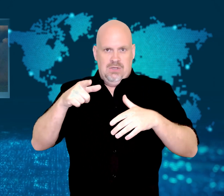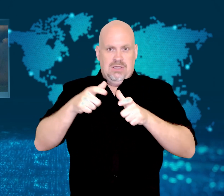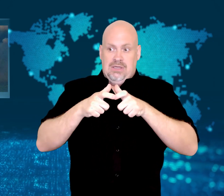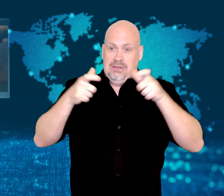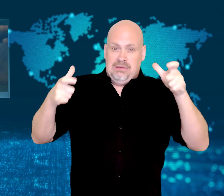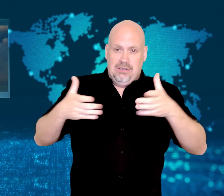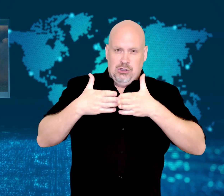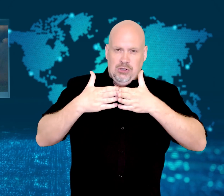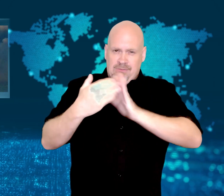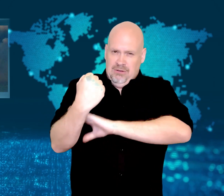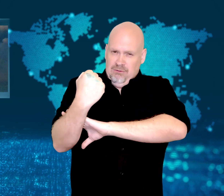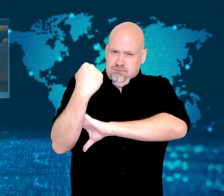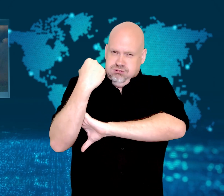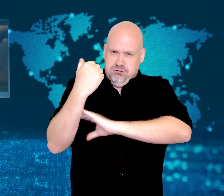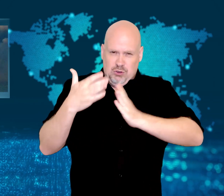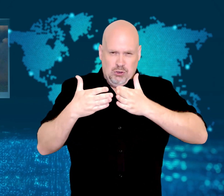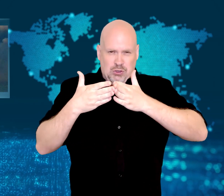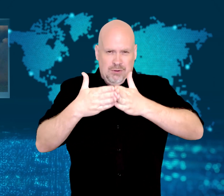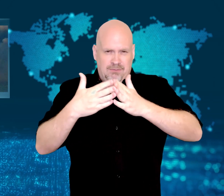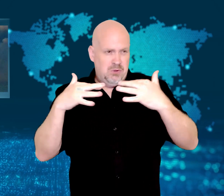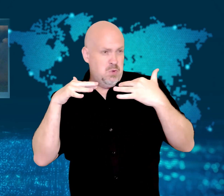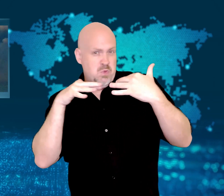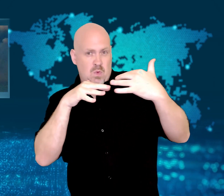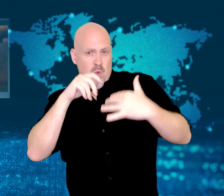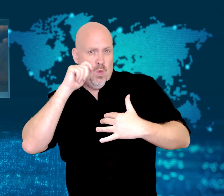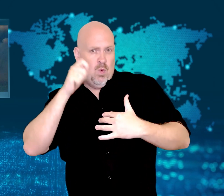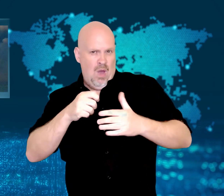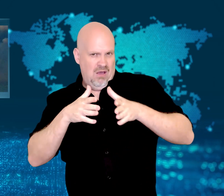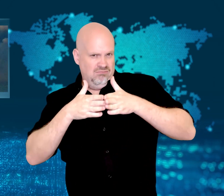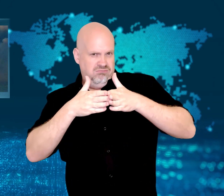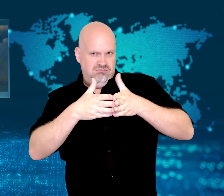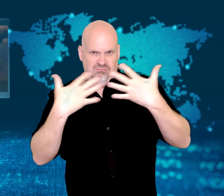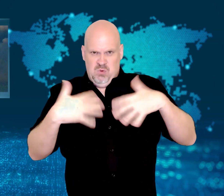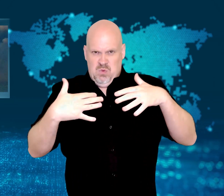in their war against Ukraine.